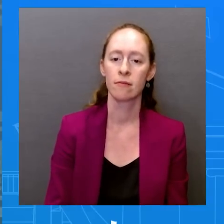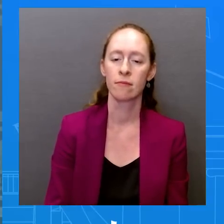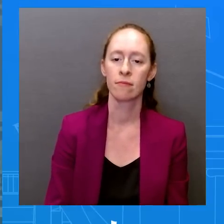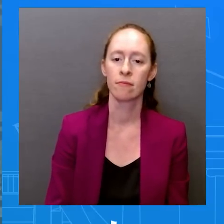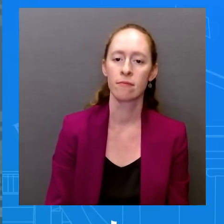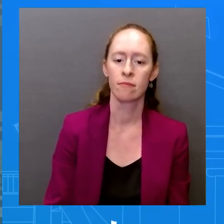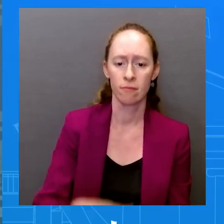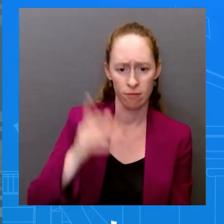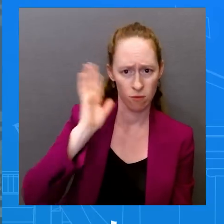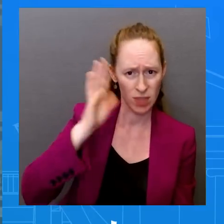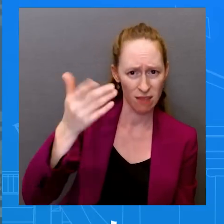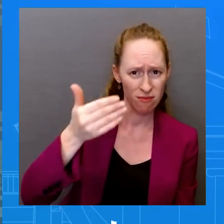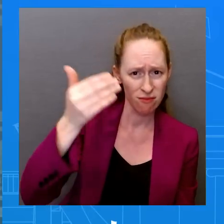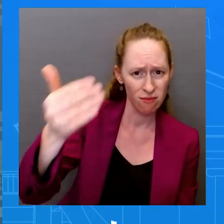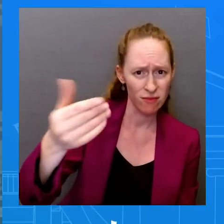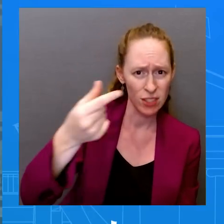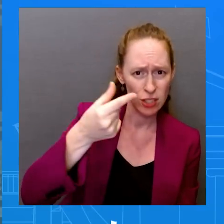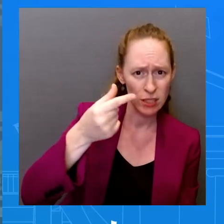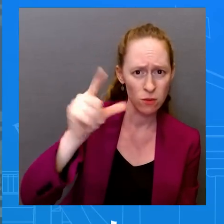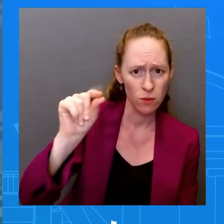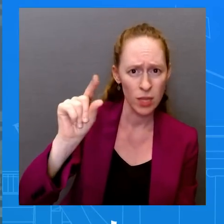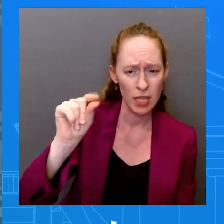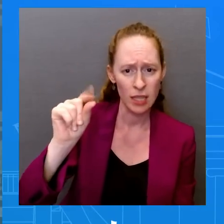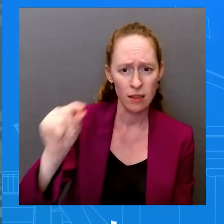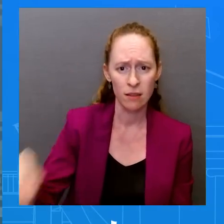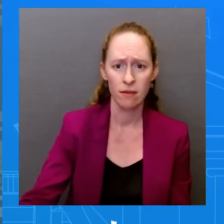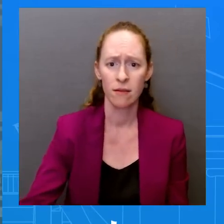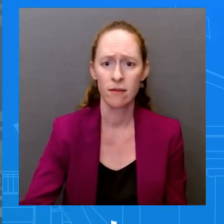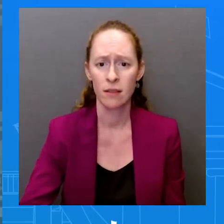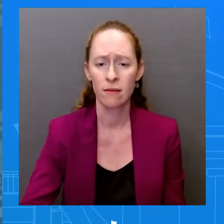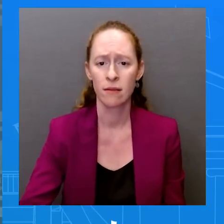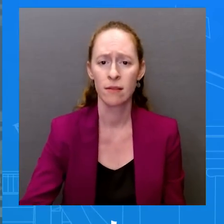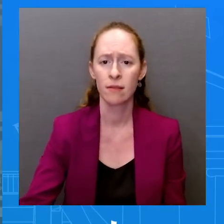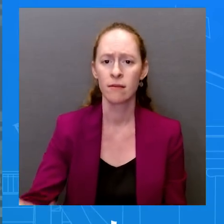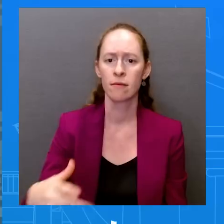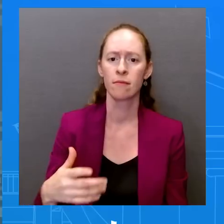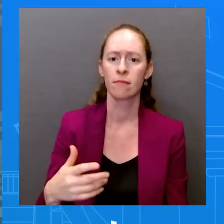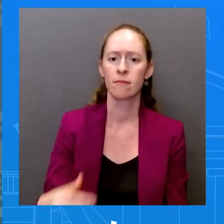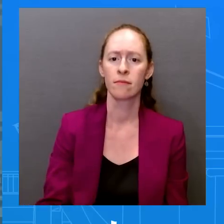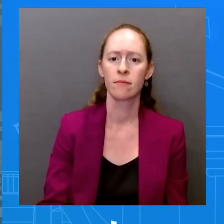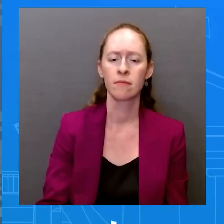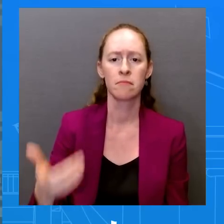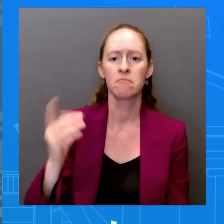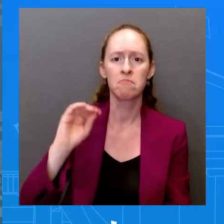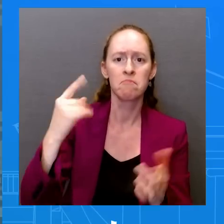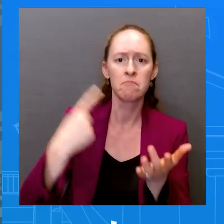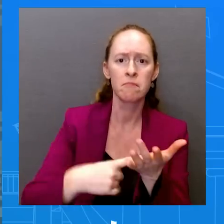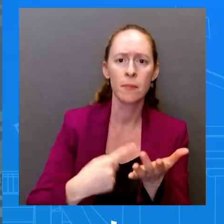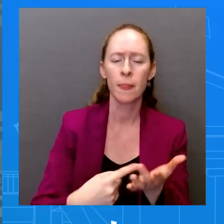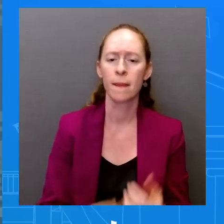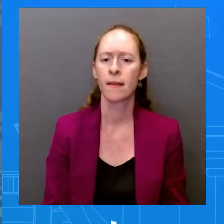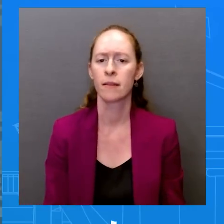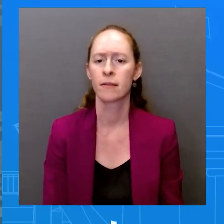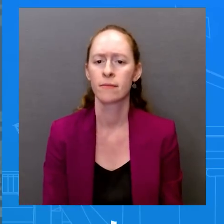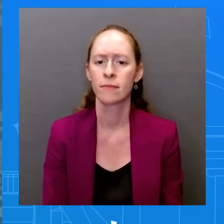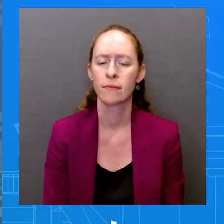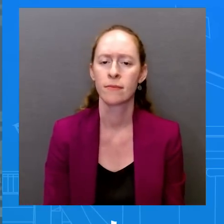of our plans, of our trip at this time -- or a trip at this time. We just -- I'm not going to confirm anything from -- from here, from you.